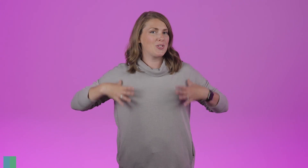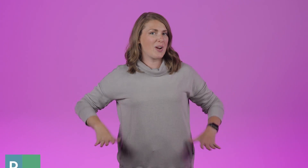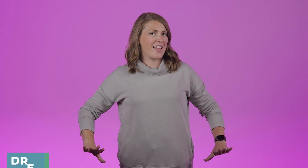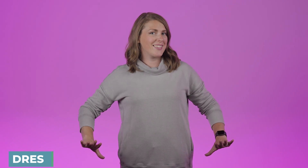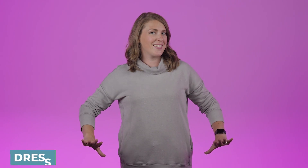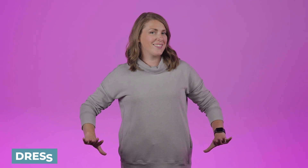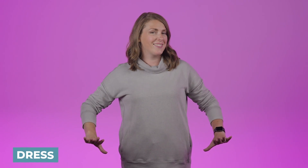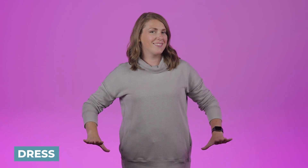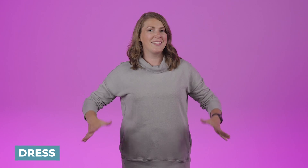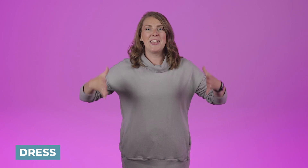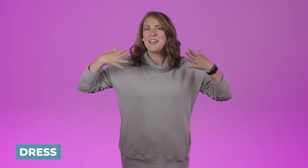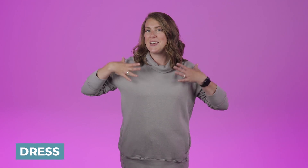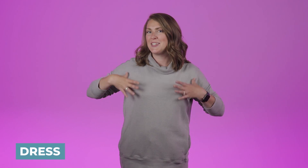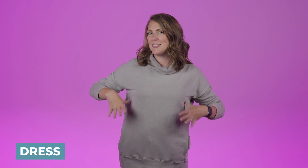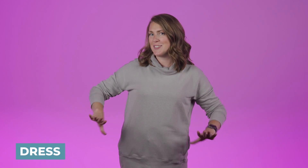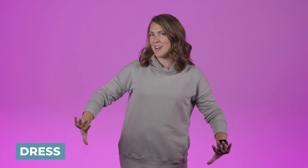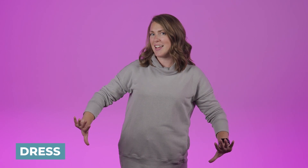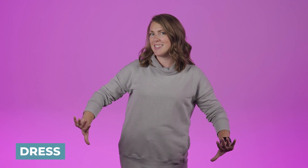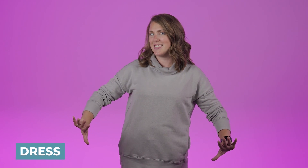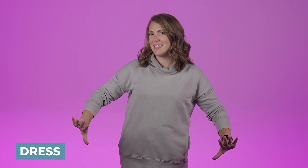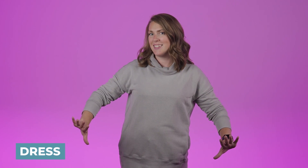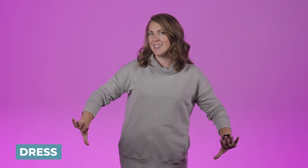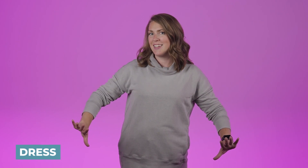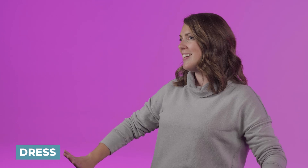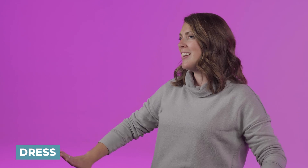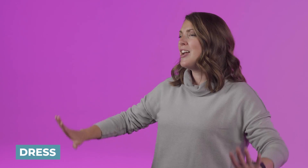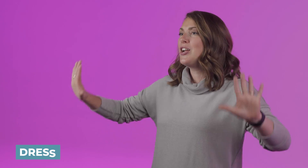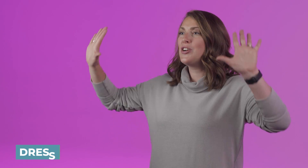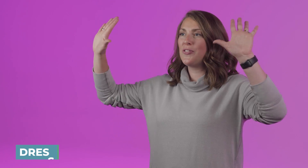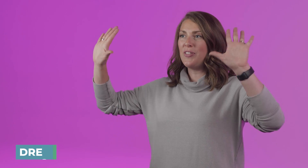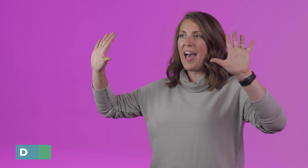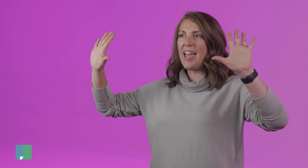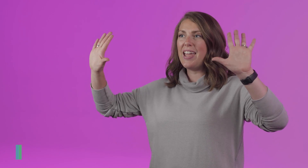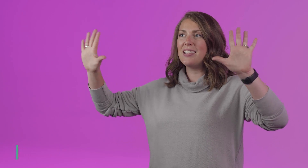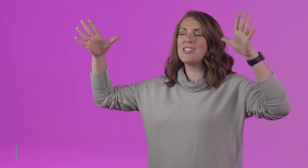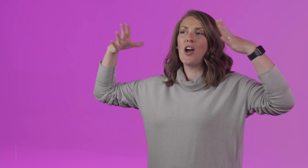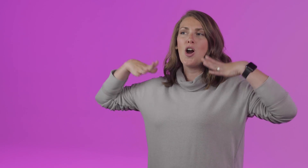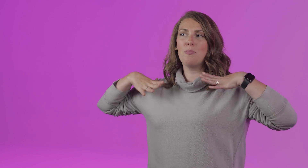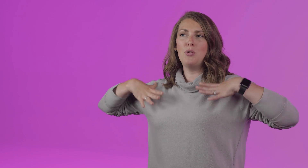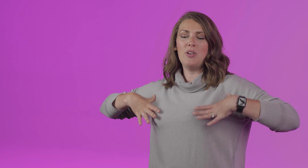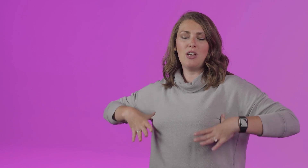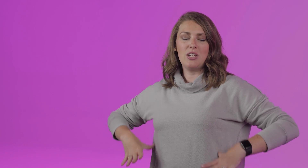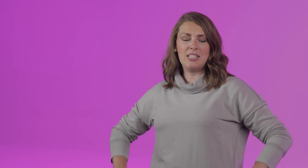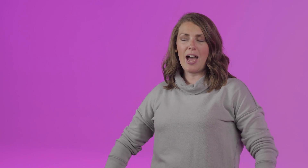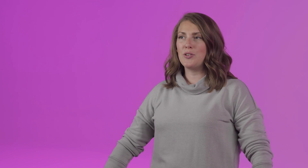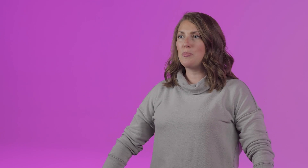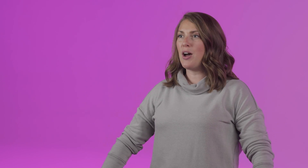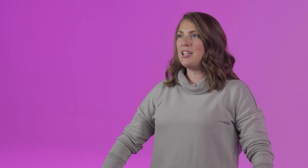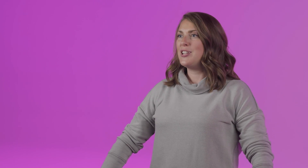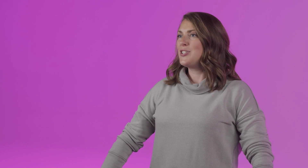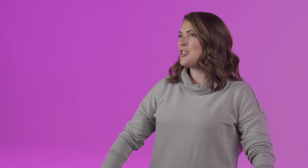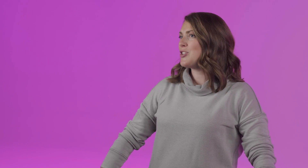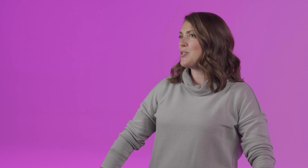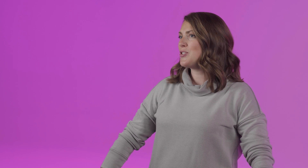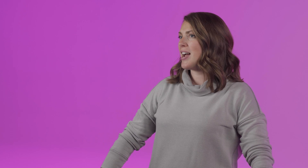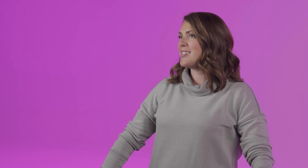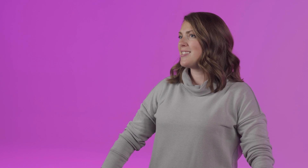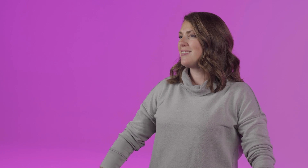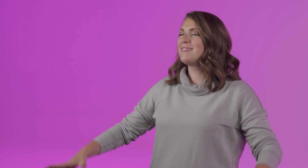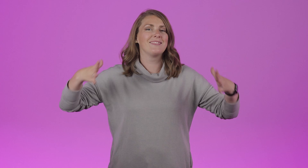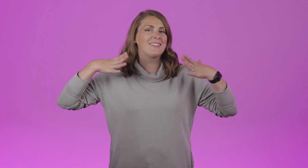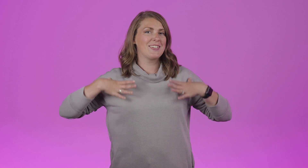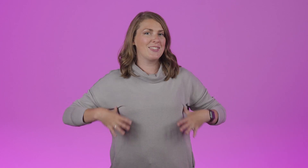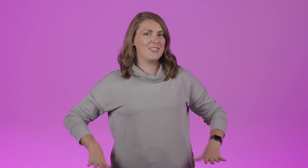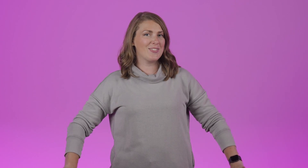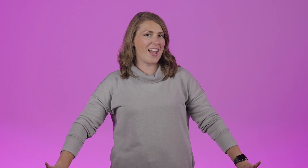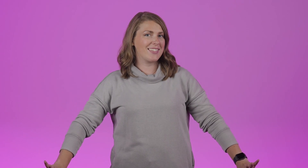'Dress, dress,' your flat hands are moving down your body to show the dress 'dress.'